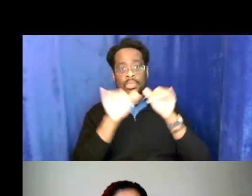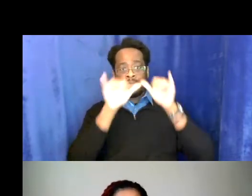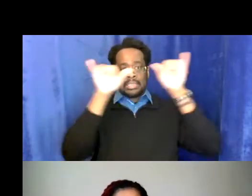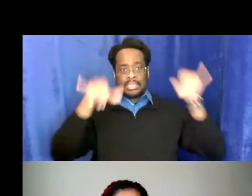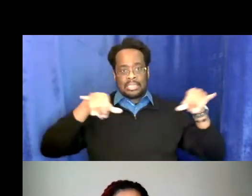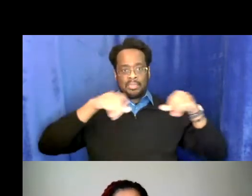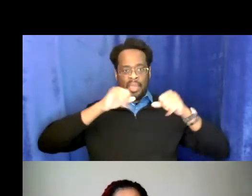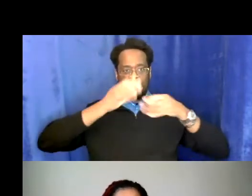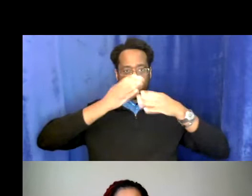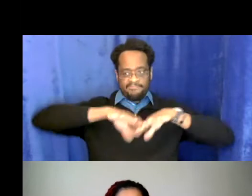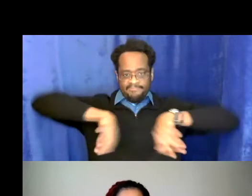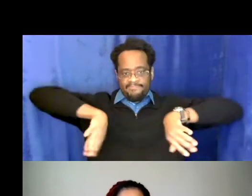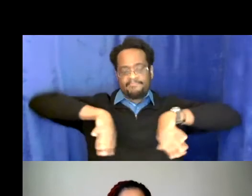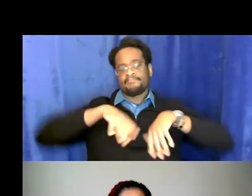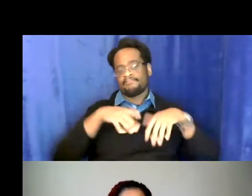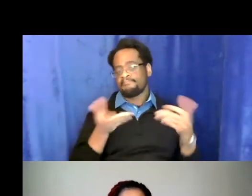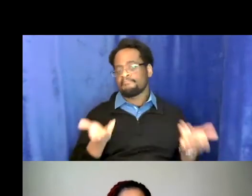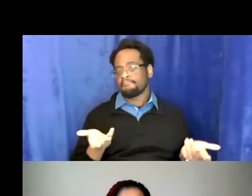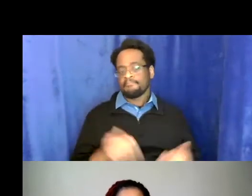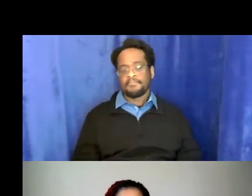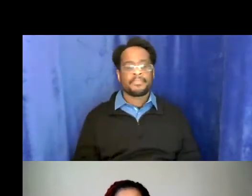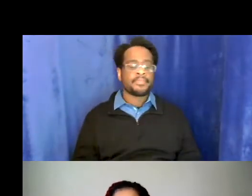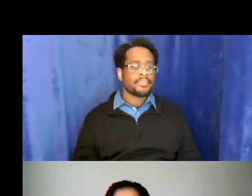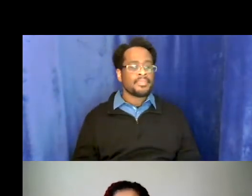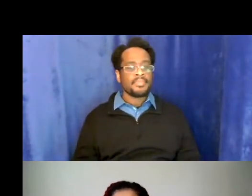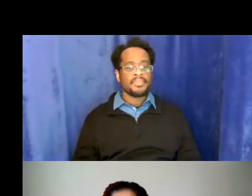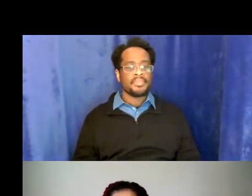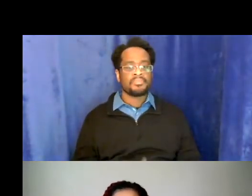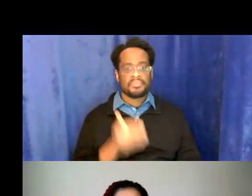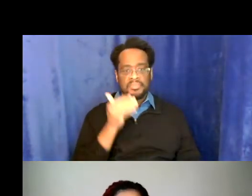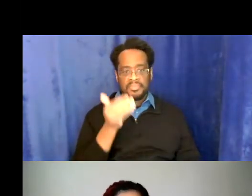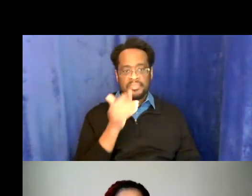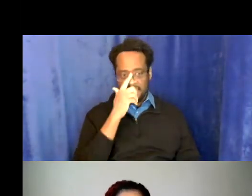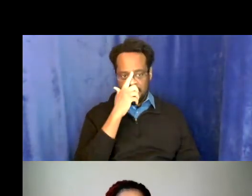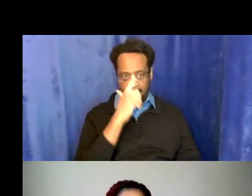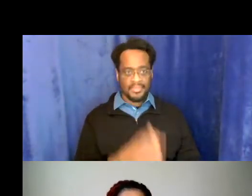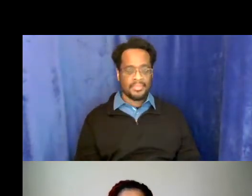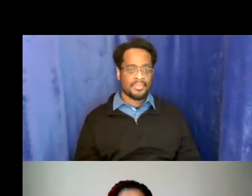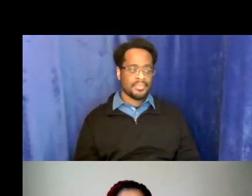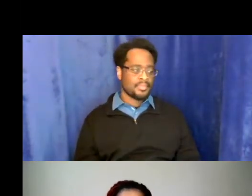background connects to the system at large, and more often than not that keeps folks separated.